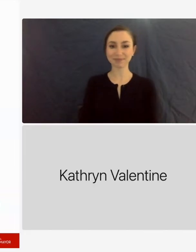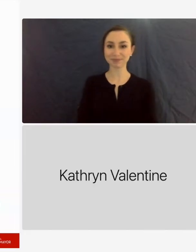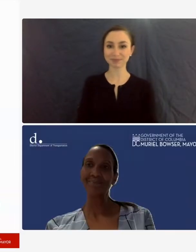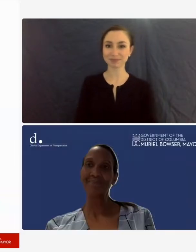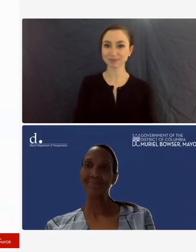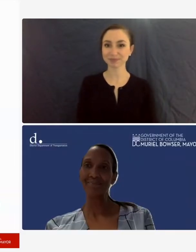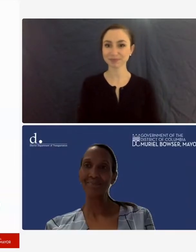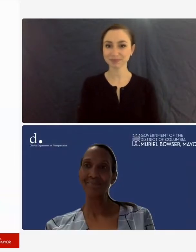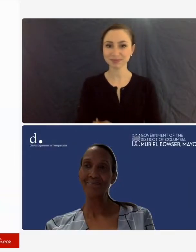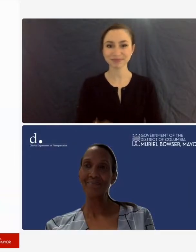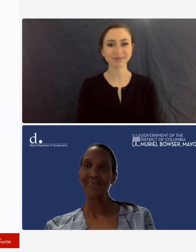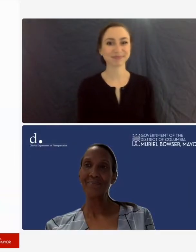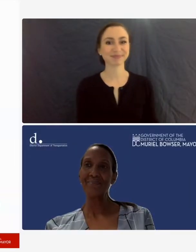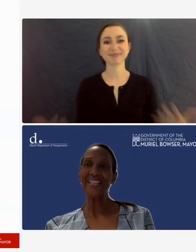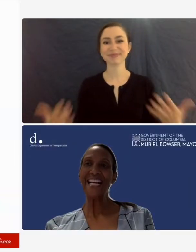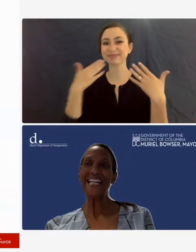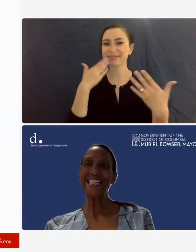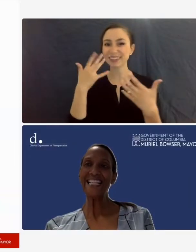thank you so much i'm going to turn it over to